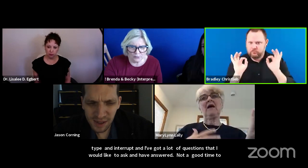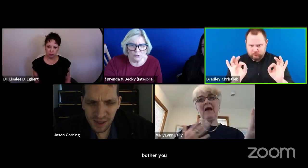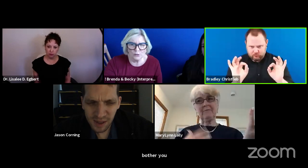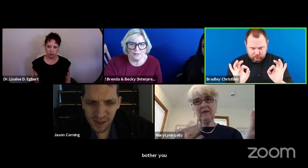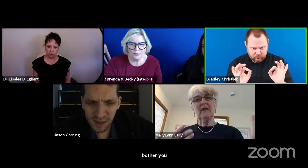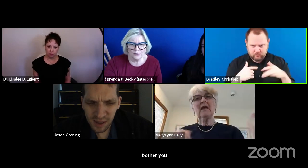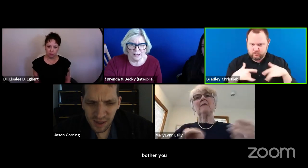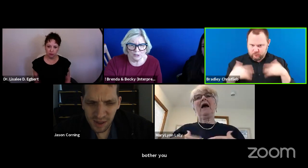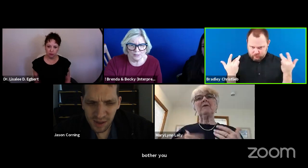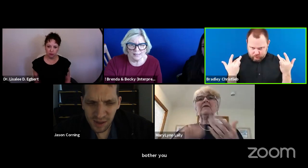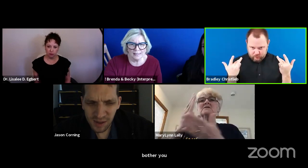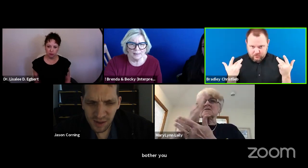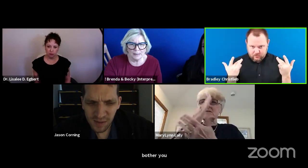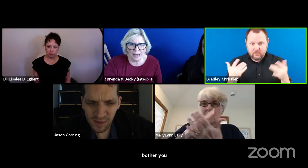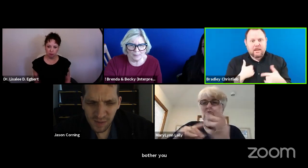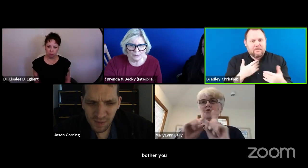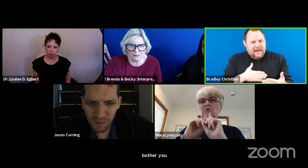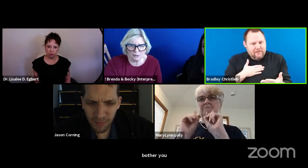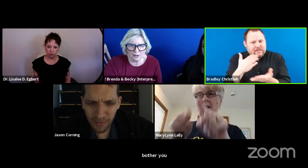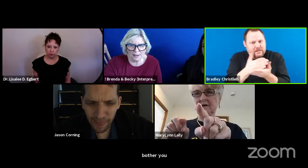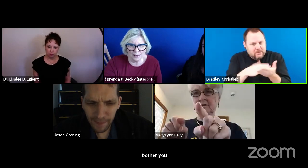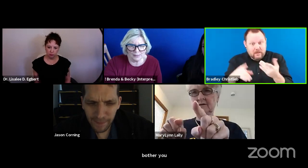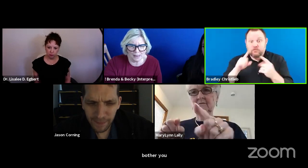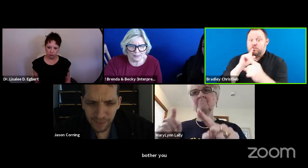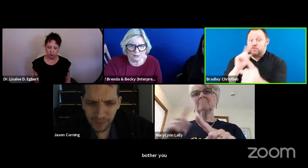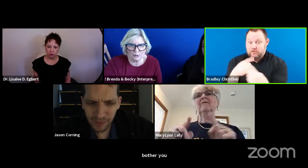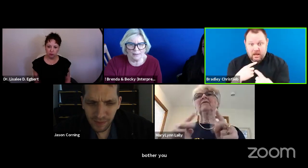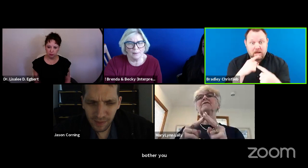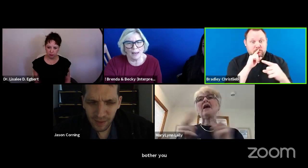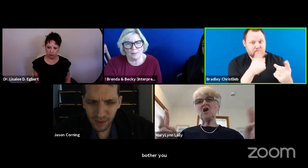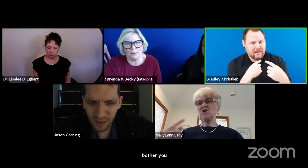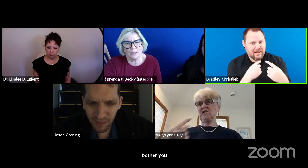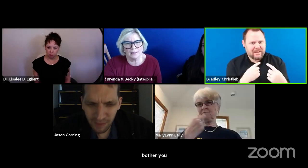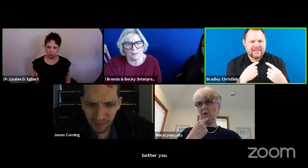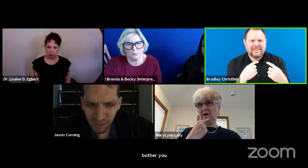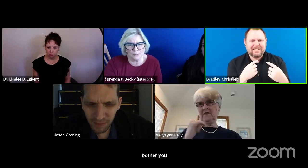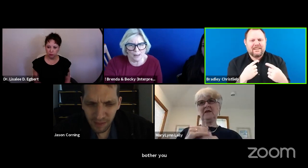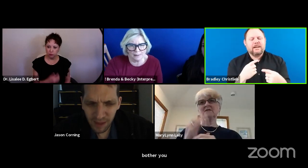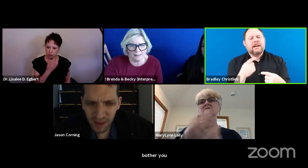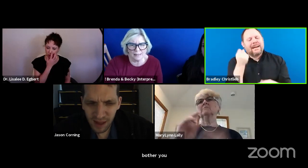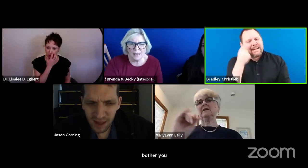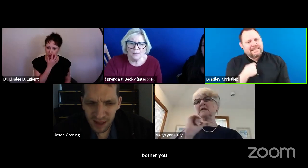to the different agencies, and I was happy to do that and I'm happy we got some responses,